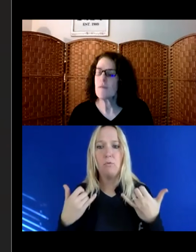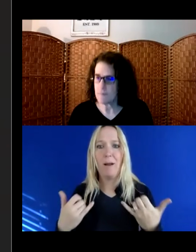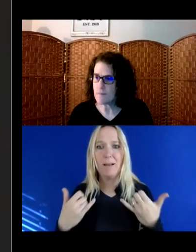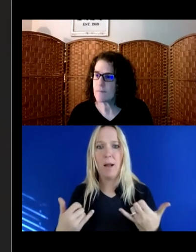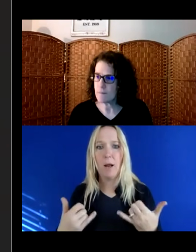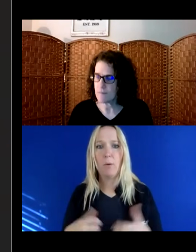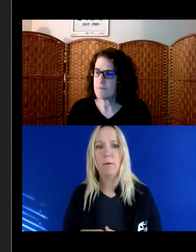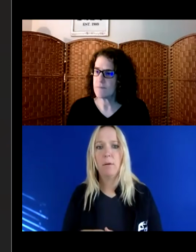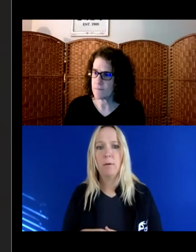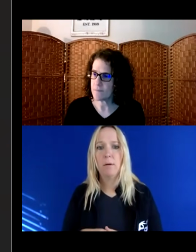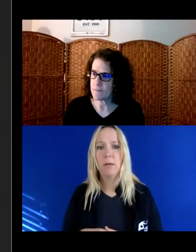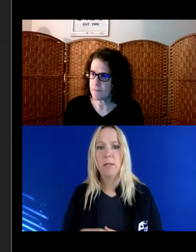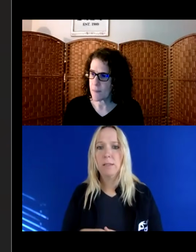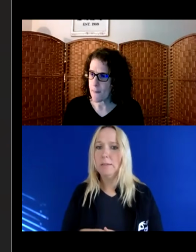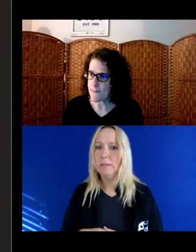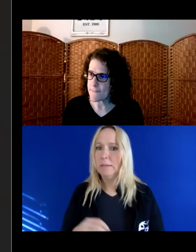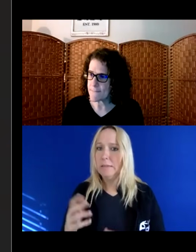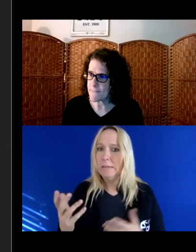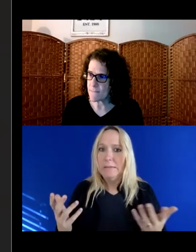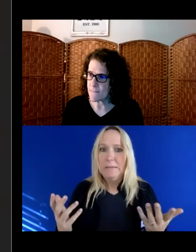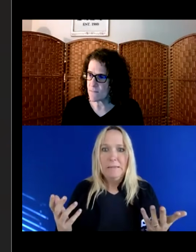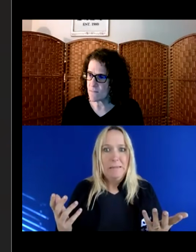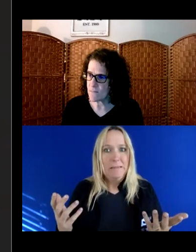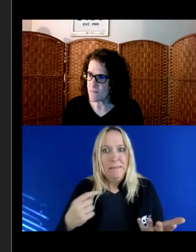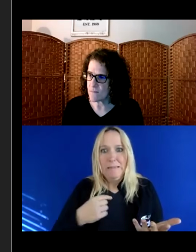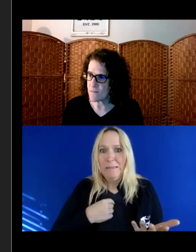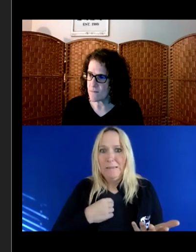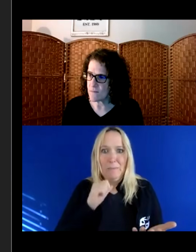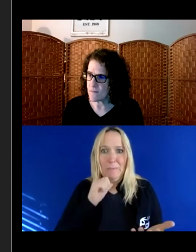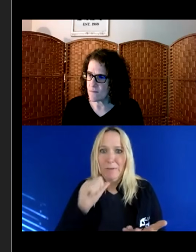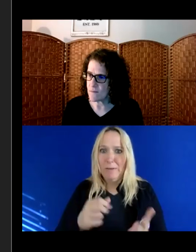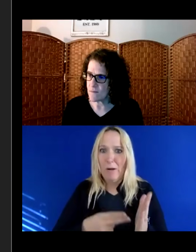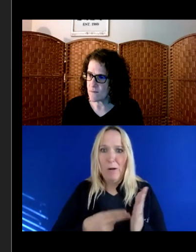And I'm not certain what we can do about the Zoom transcript.